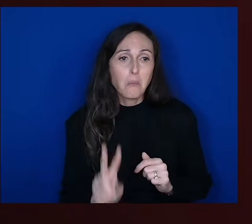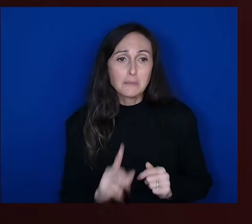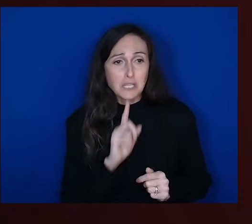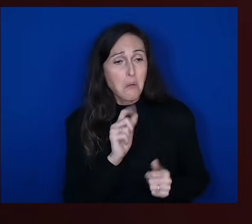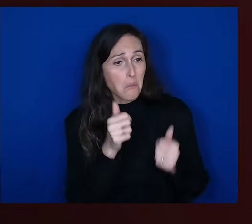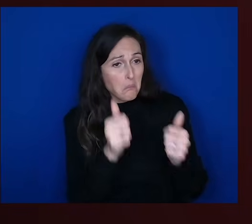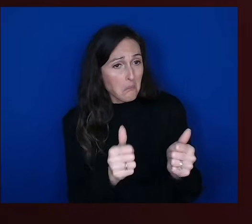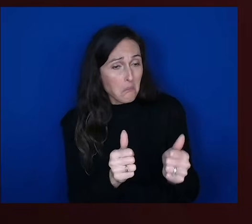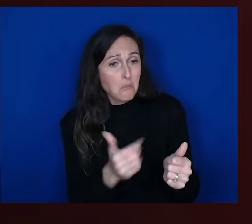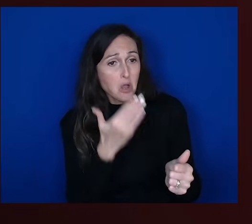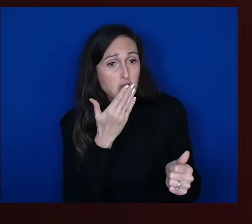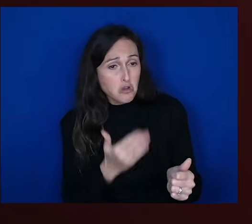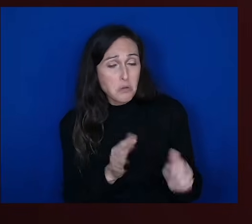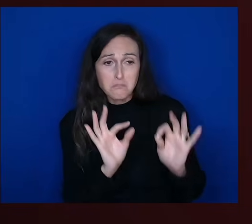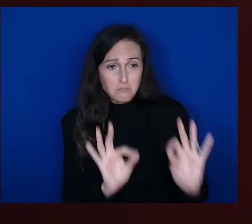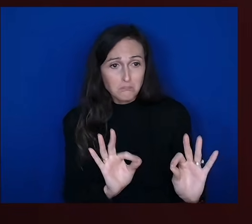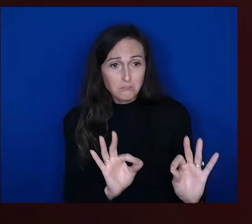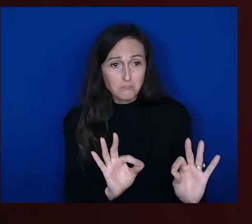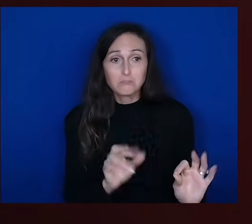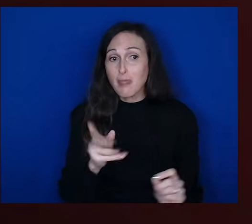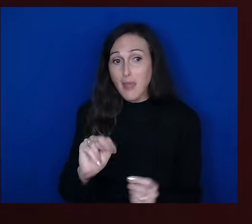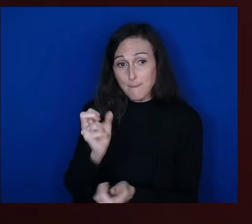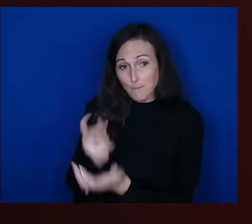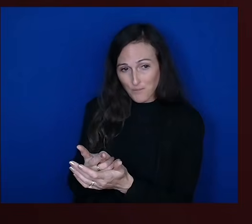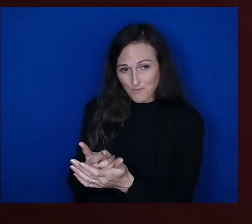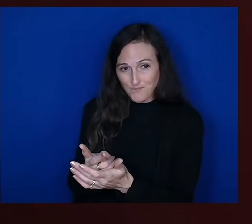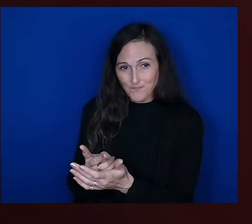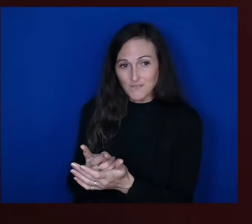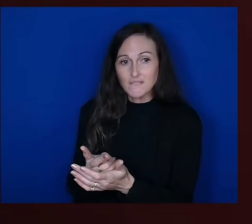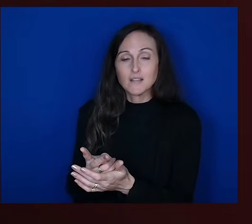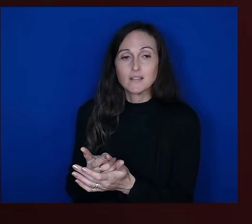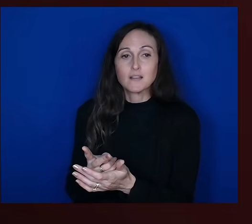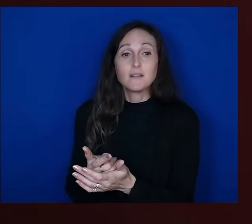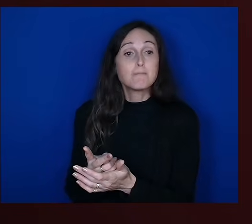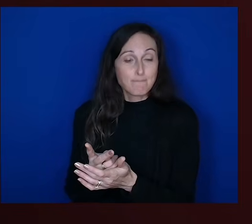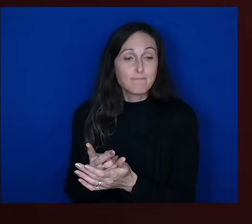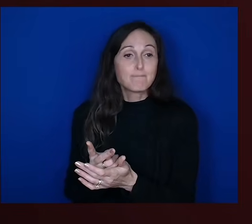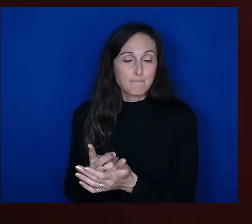and then they approve that, and then when we go back to My Trips,